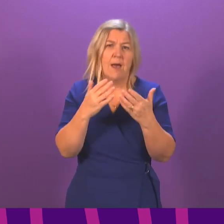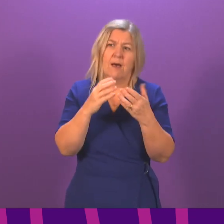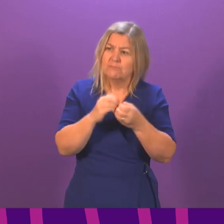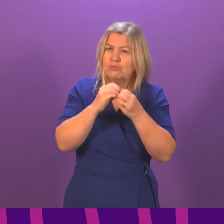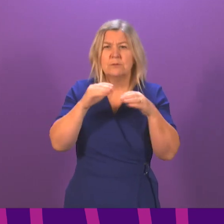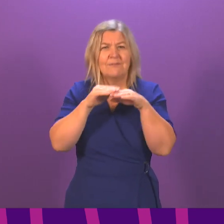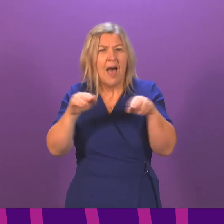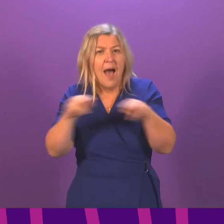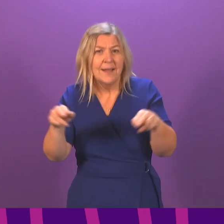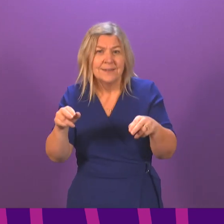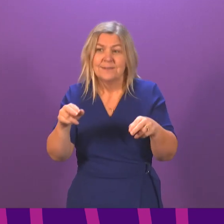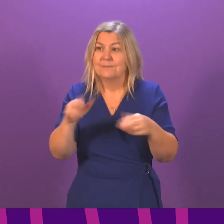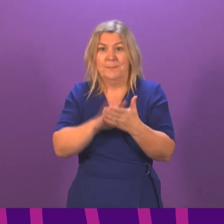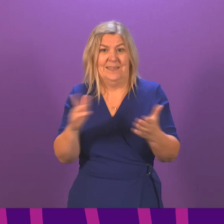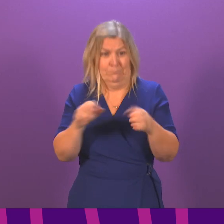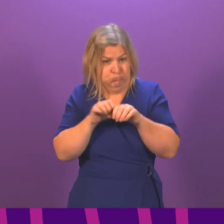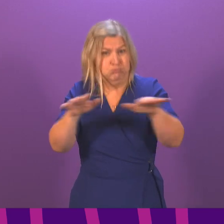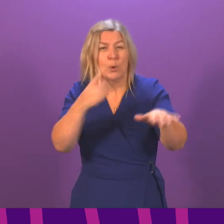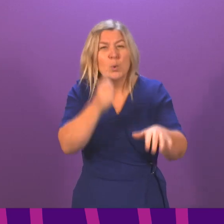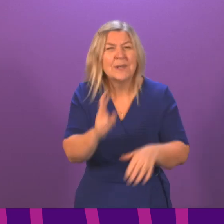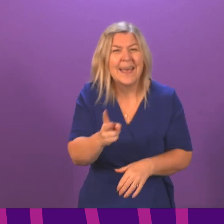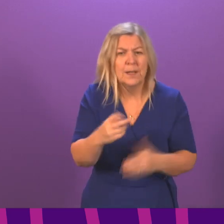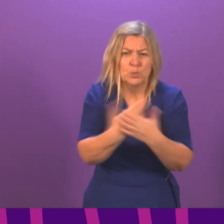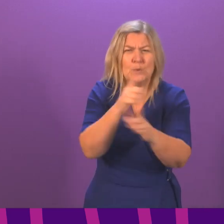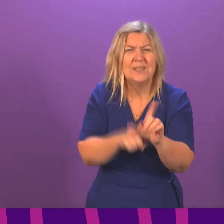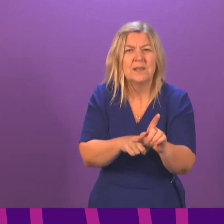I urge everyone to consider carefully what arrangements they make at Christmas and to